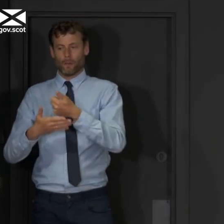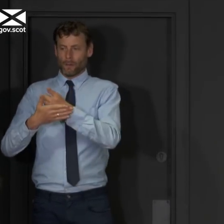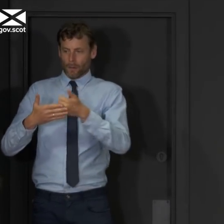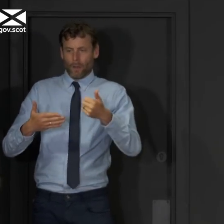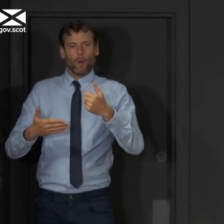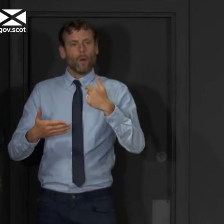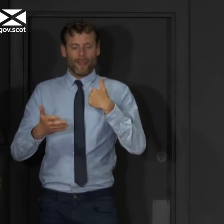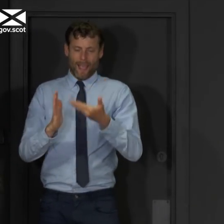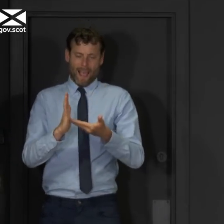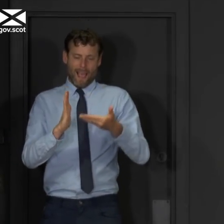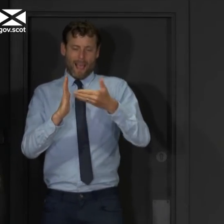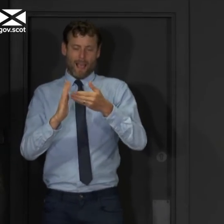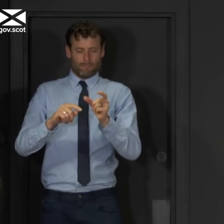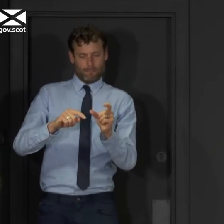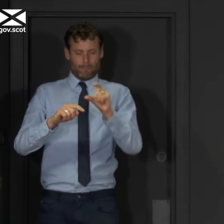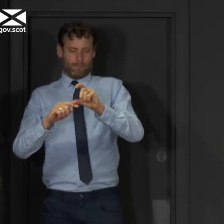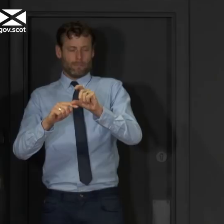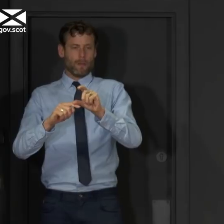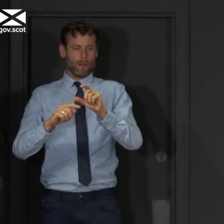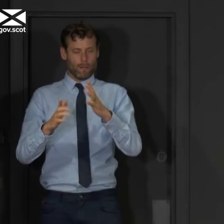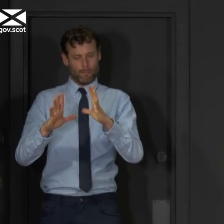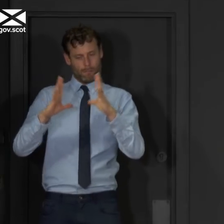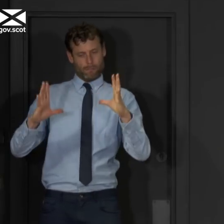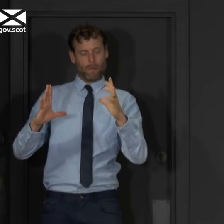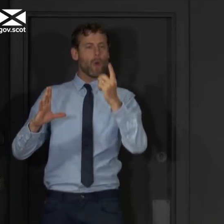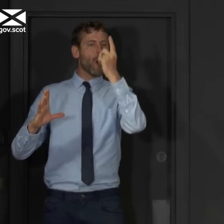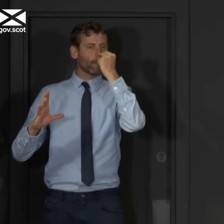has been carried out so far. One reason for that is that some historic cases - from the